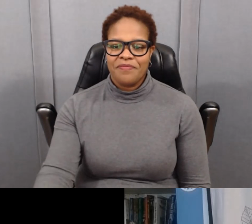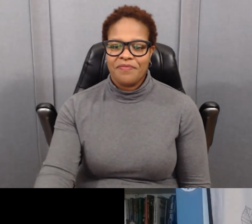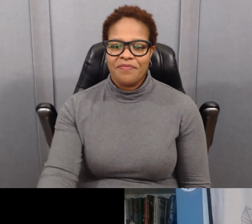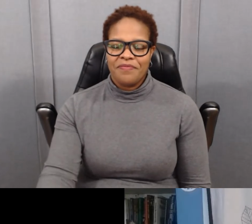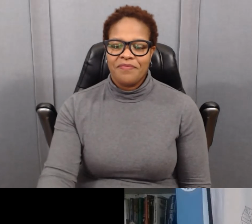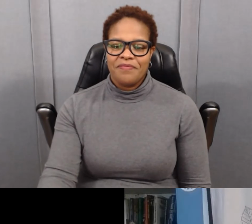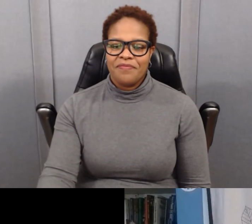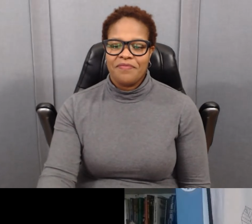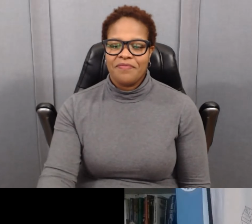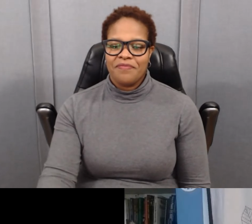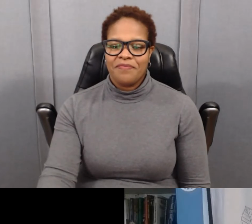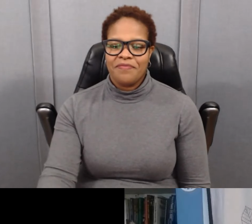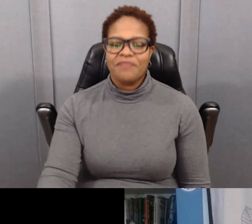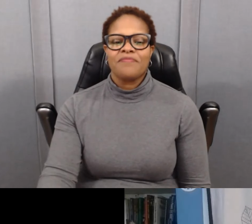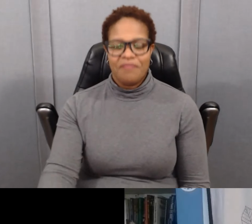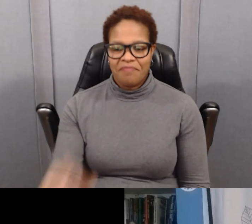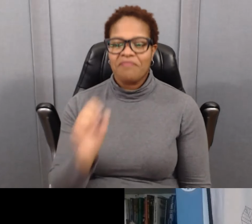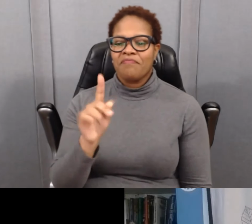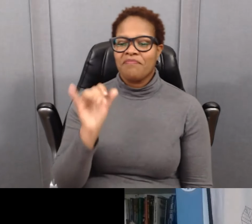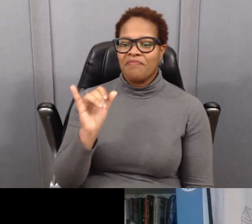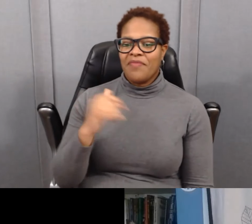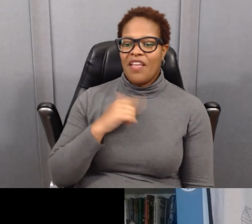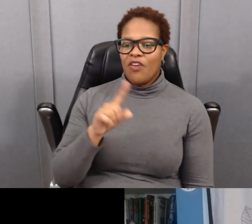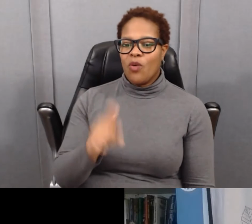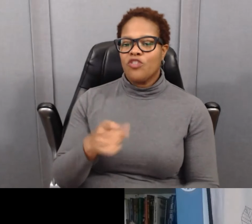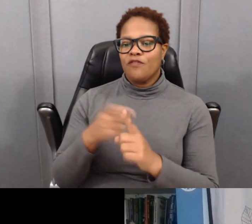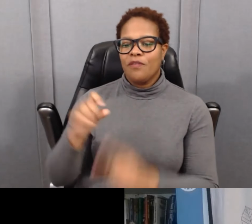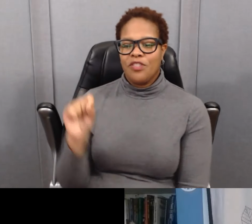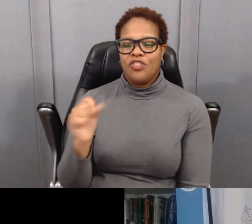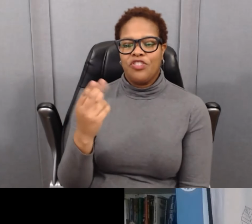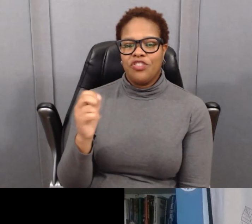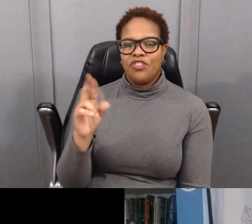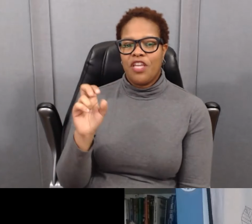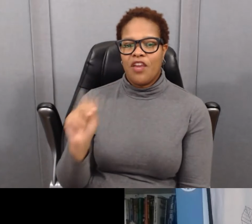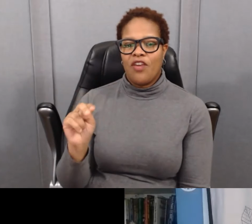It looks like we have a question from Sharon Anderson on a related matter.